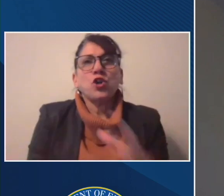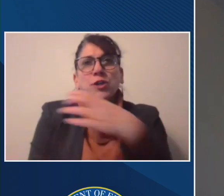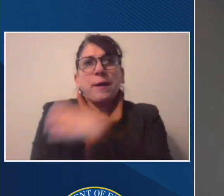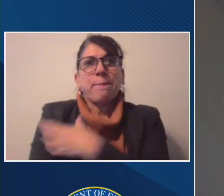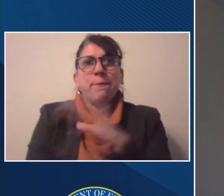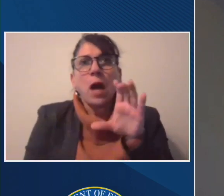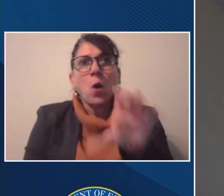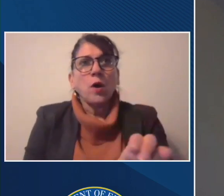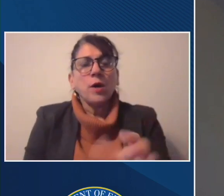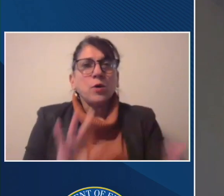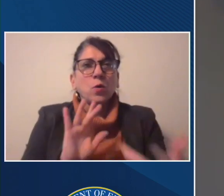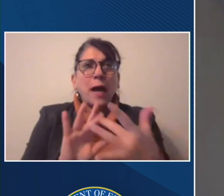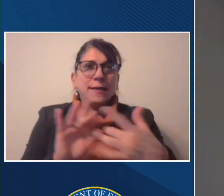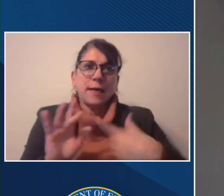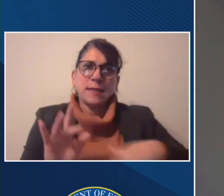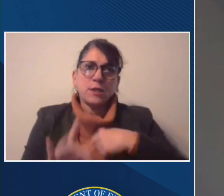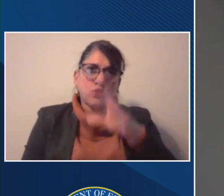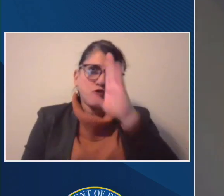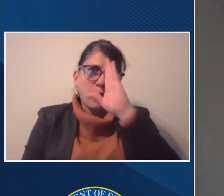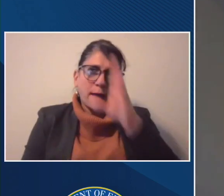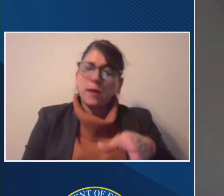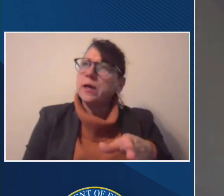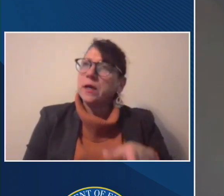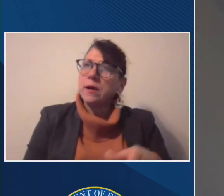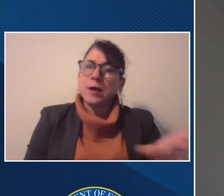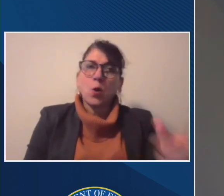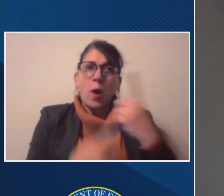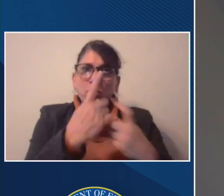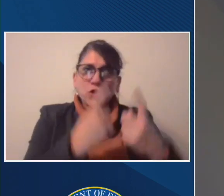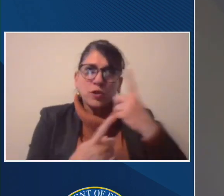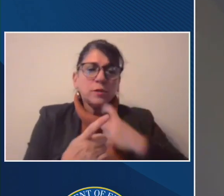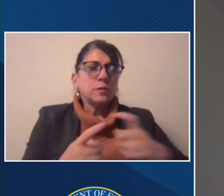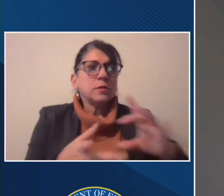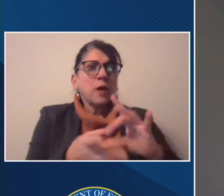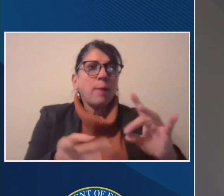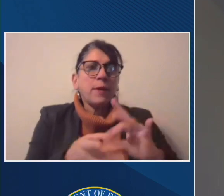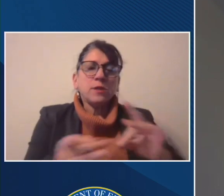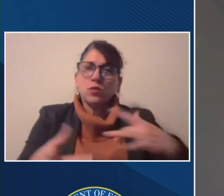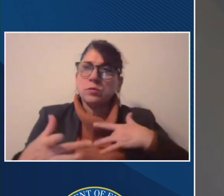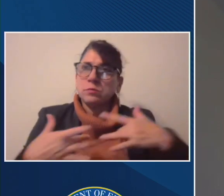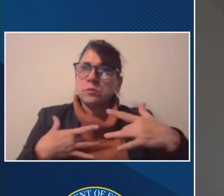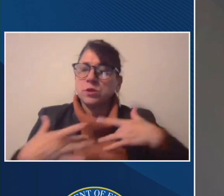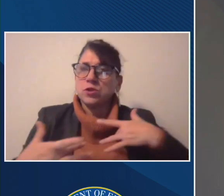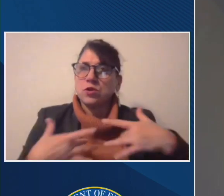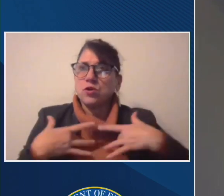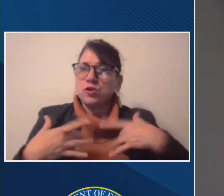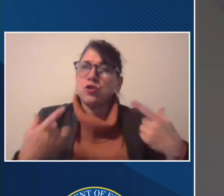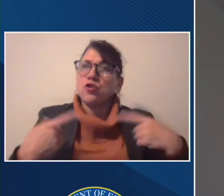us directly with questions, comments, and concerns throughout the entirety of this